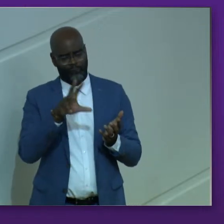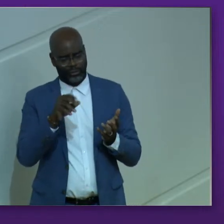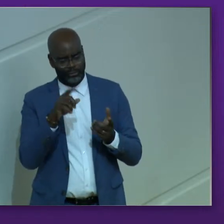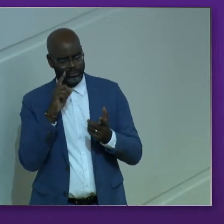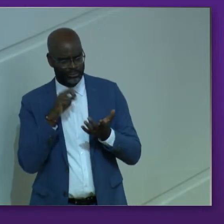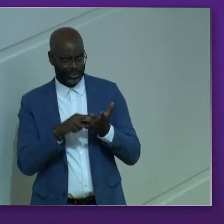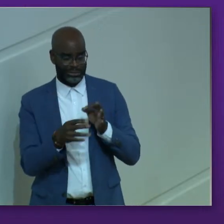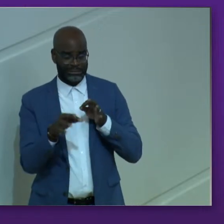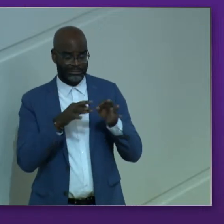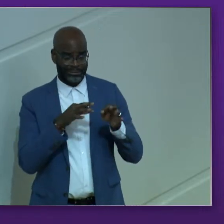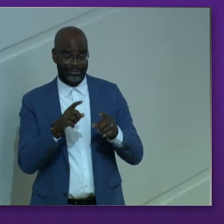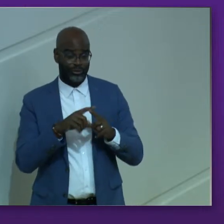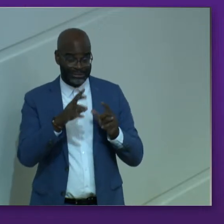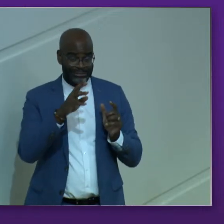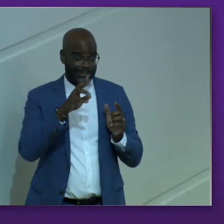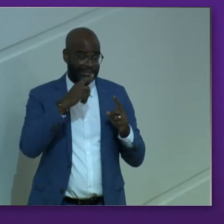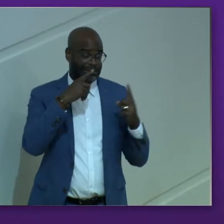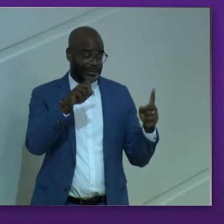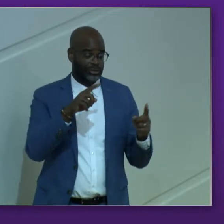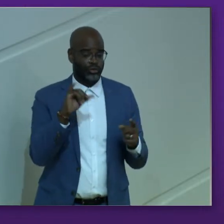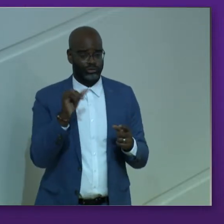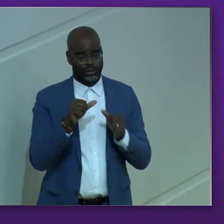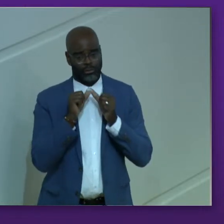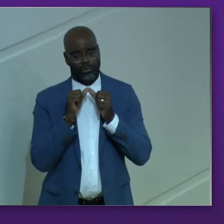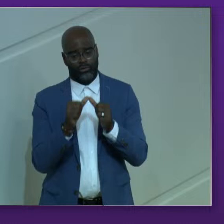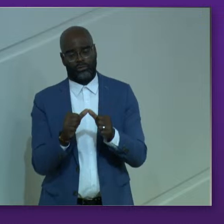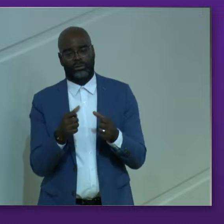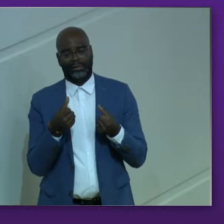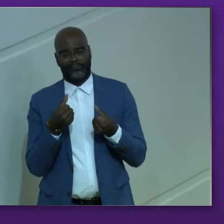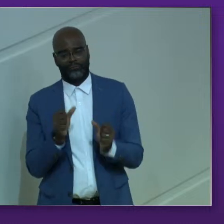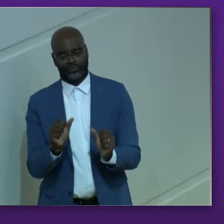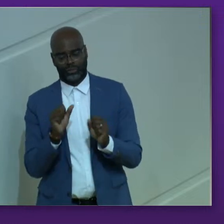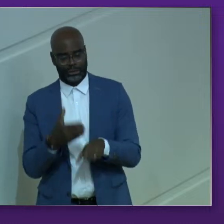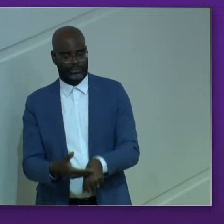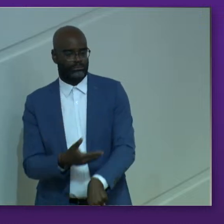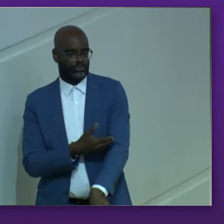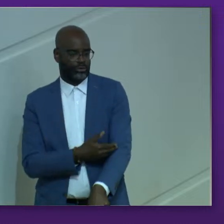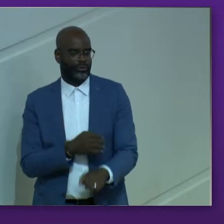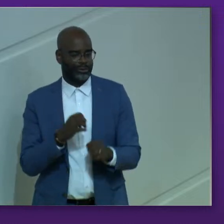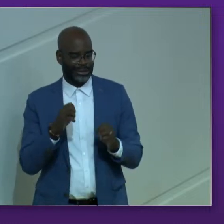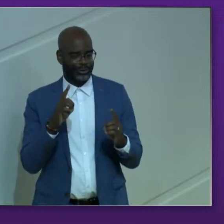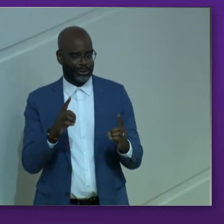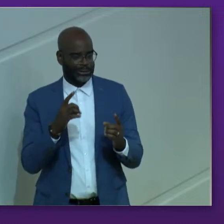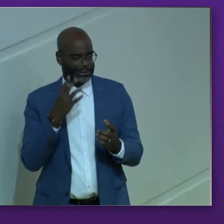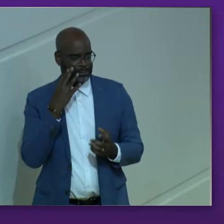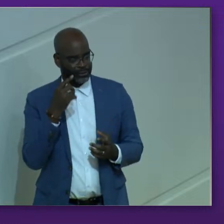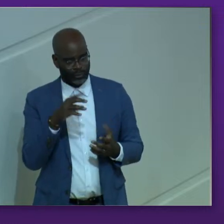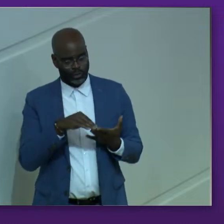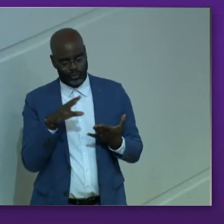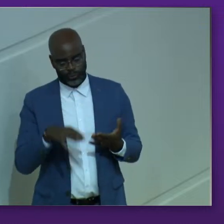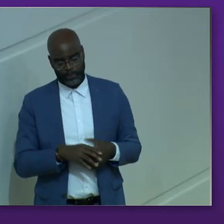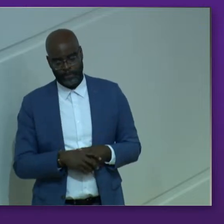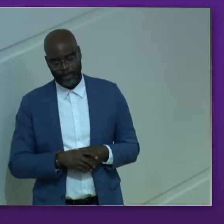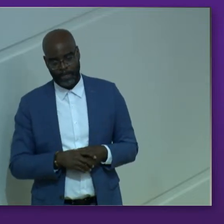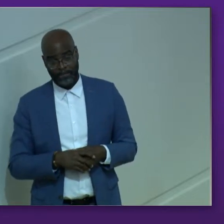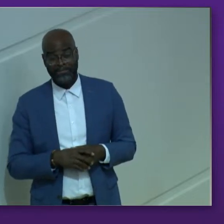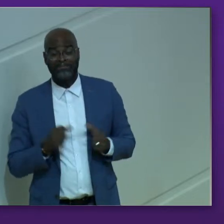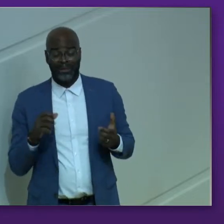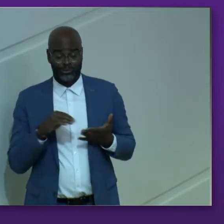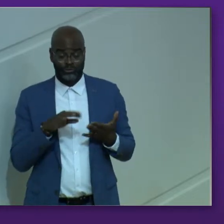PROF. TANNER HAS ALSO BEEN INSTRUMENTAL IN DEVELOPING ONLINE AND HYBRID COURSES AND CREATING RESOURCES THAT